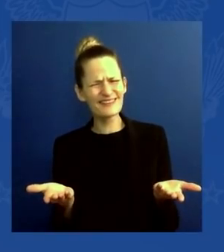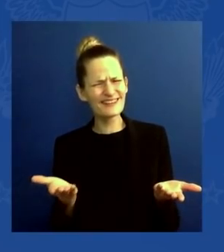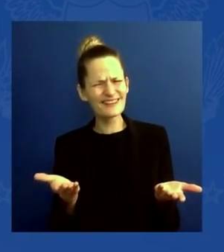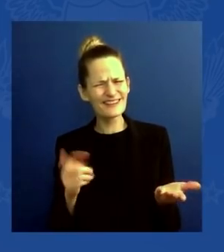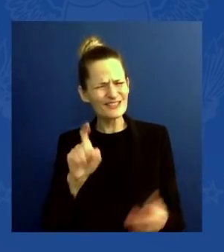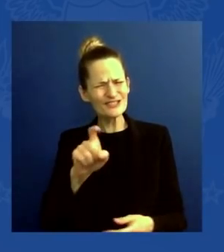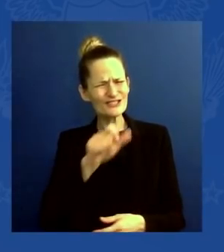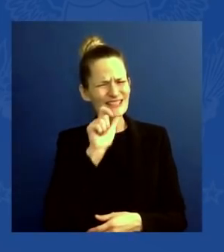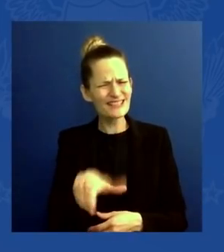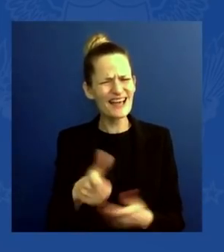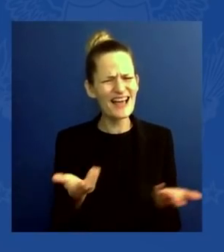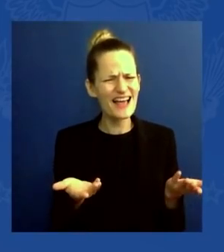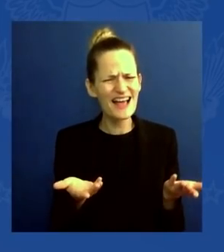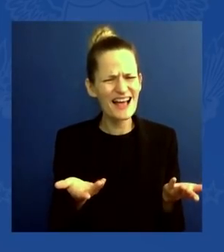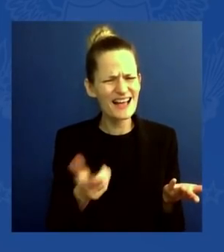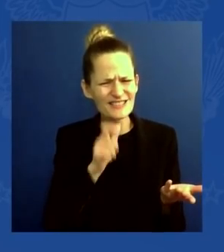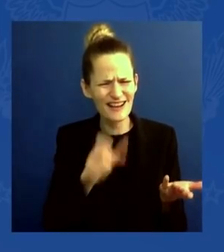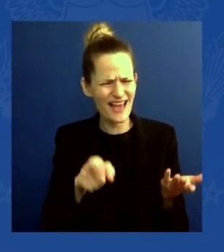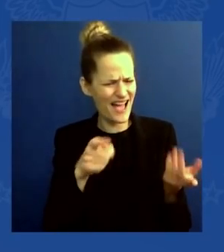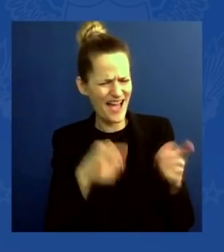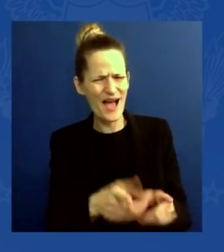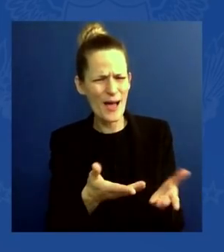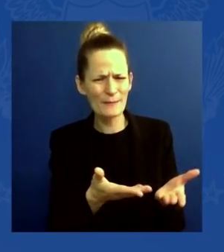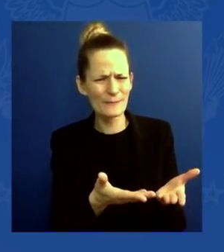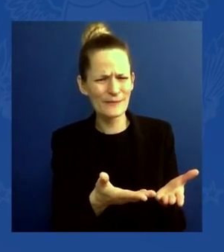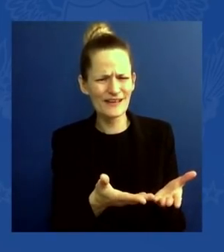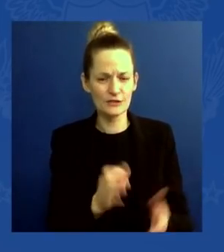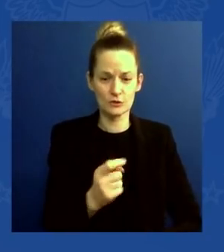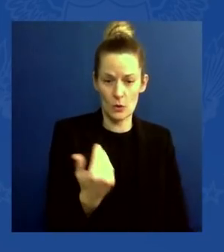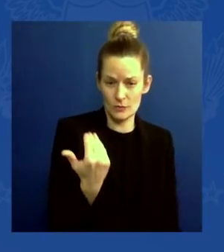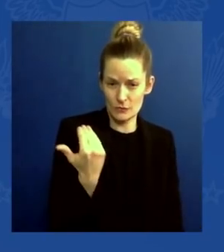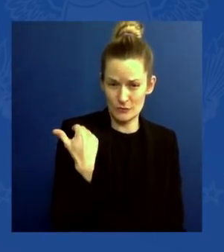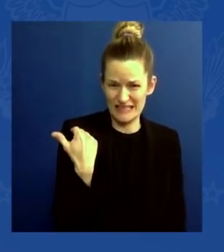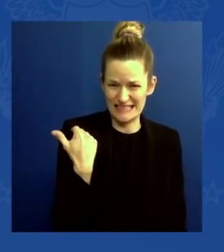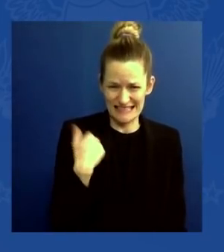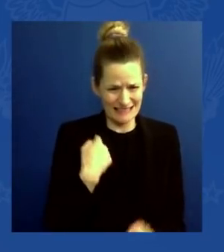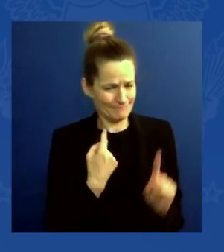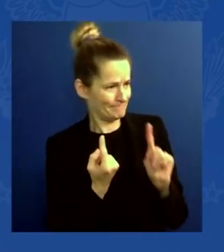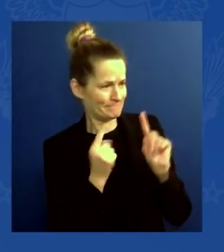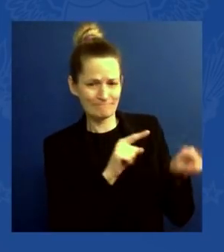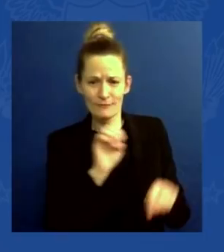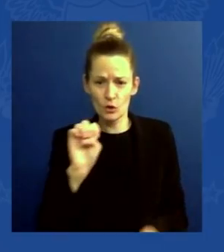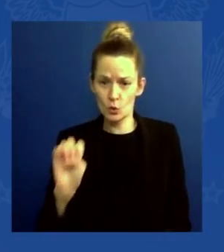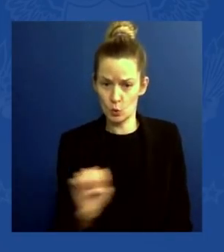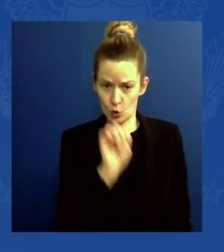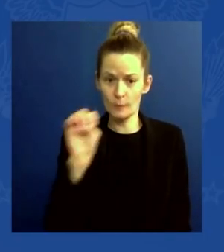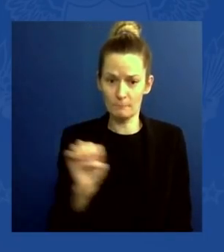"Are you going to fund this? Are you going to fund it? Are you really going to do what you're saying? Are you," Well, this will go steps -- get to along --